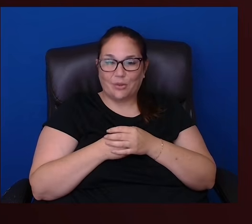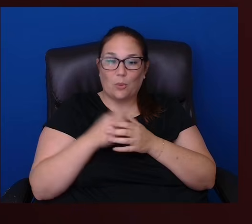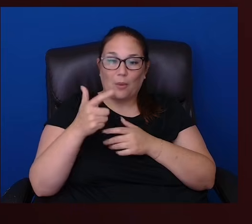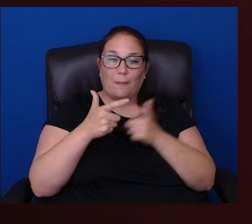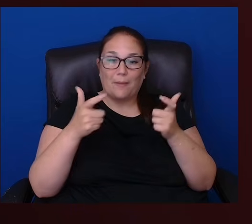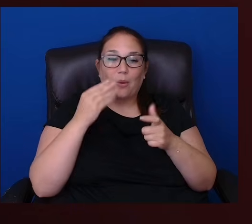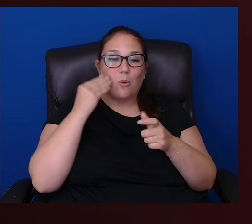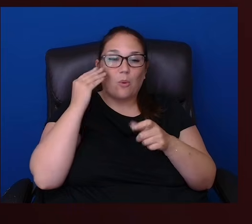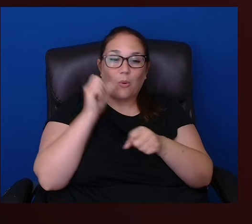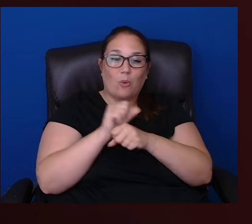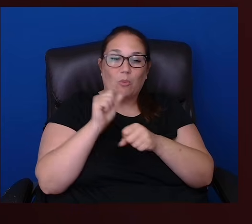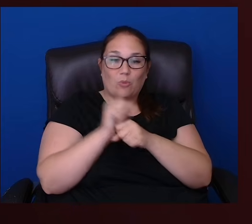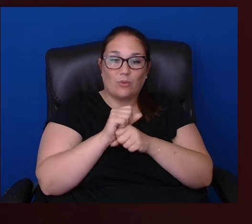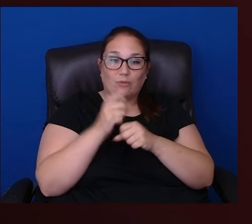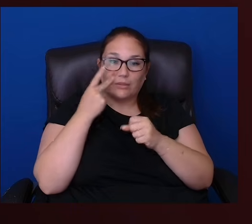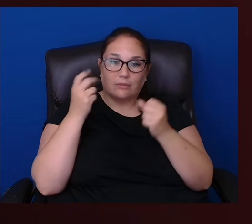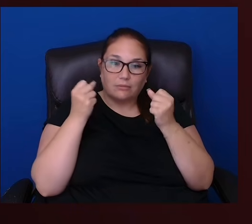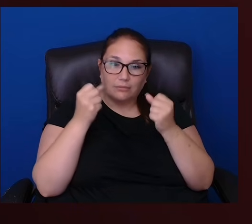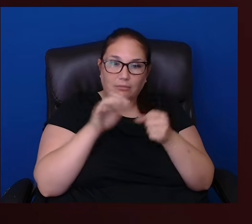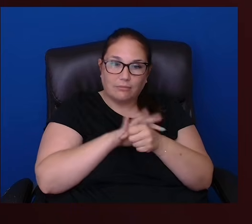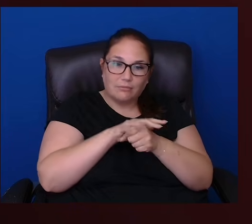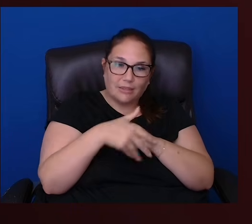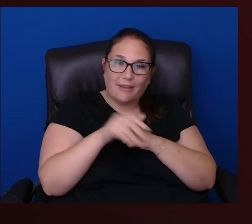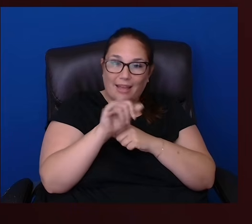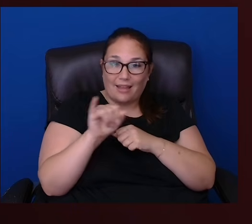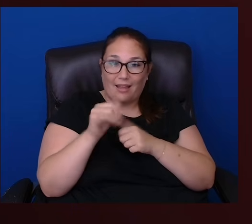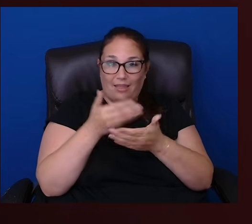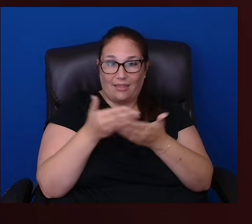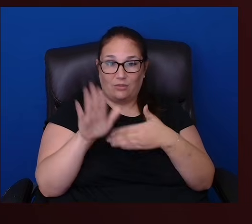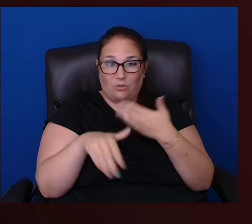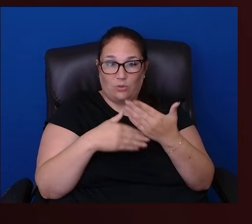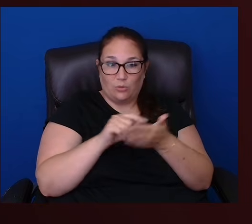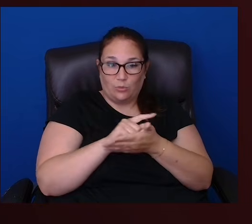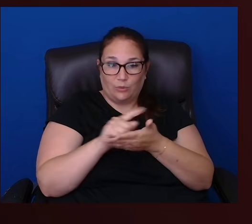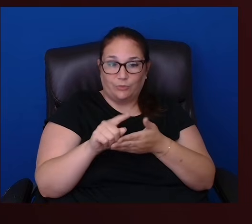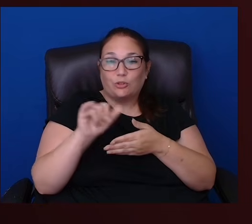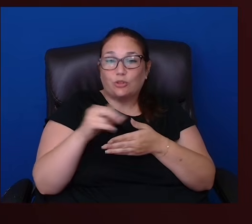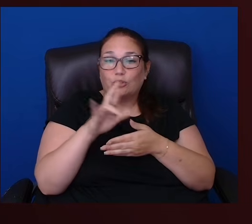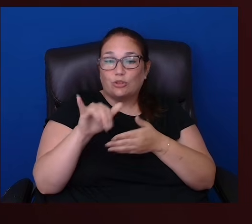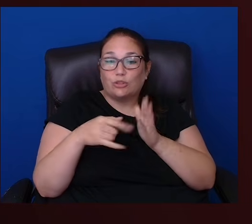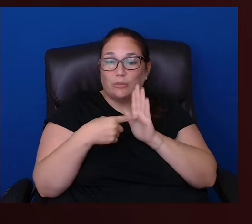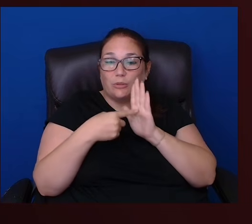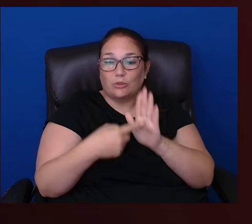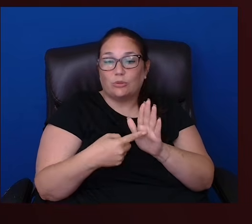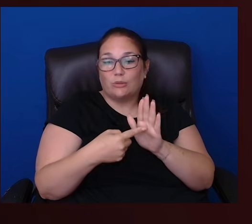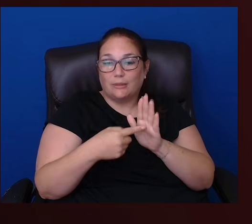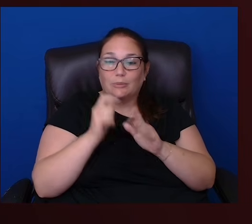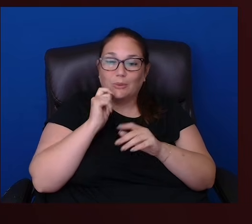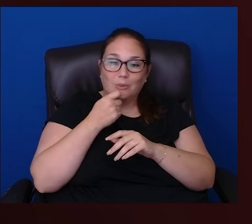you've probably seen tons of AI stuff all week, Jeremy showed you some neat demos already, you're going to see more later,